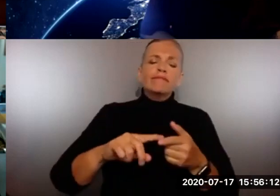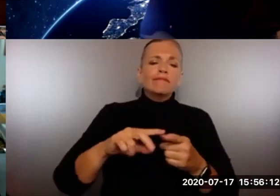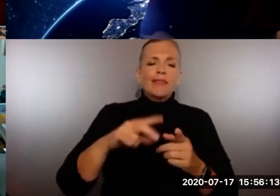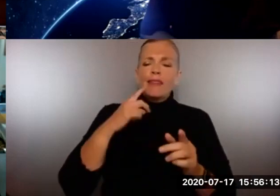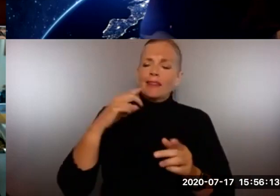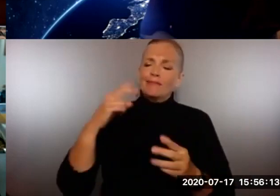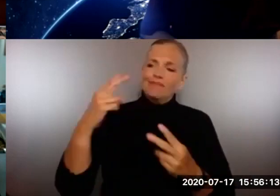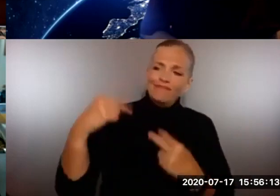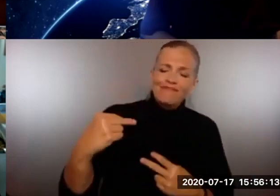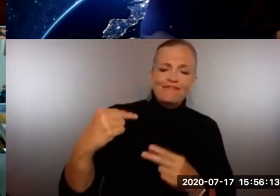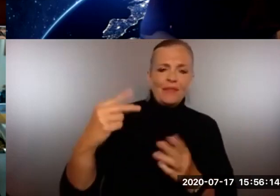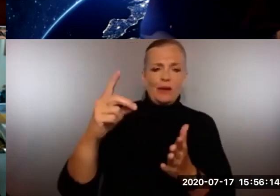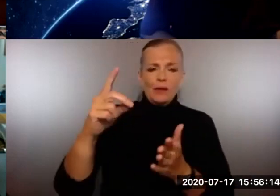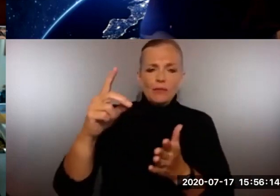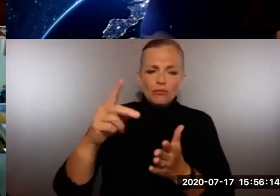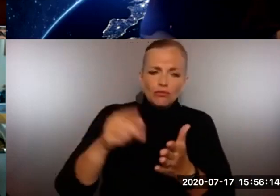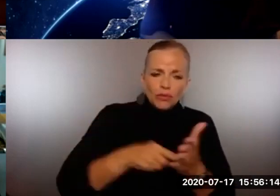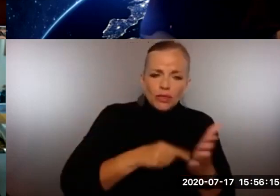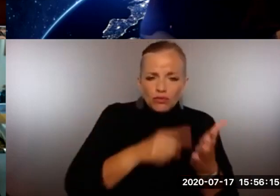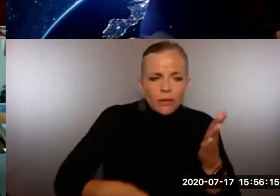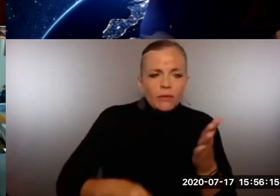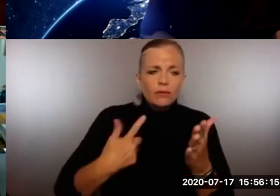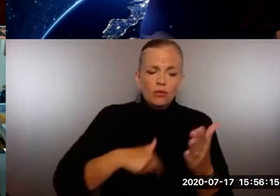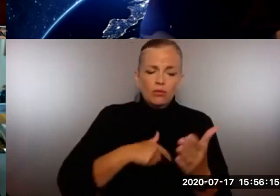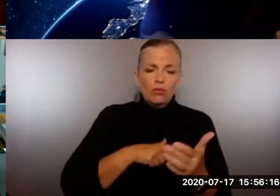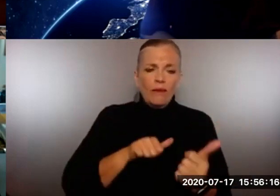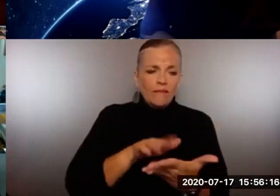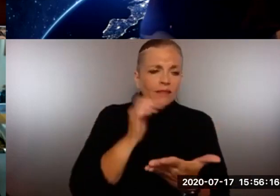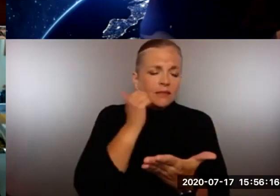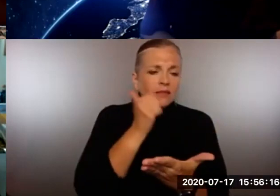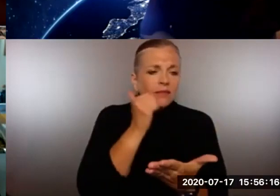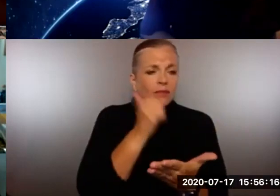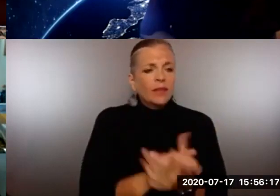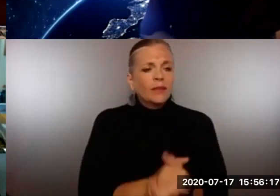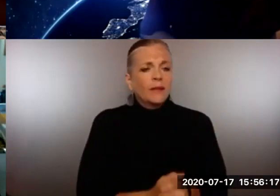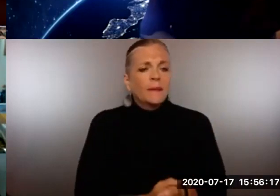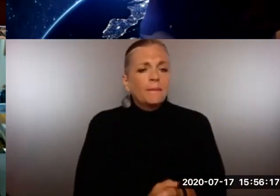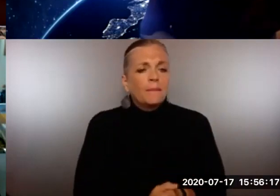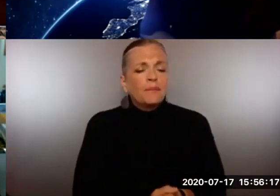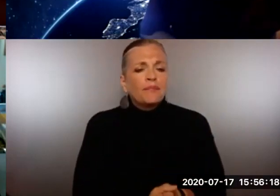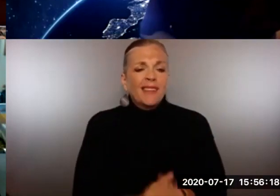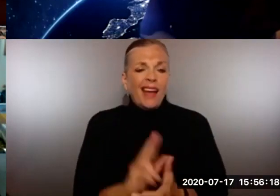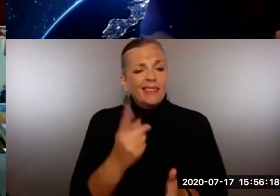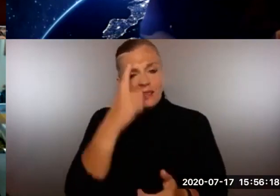accommodations, and other solutions we seek to achieve,